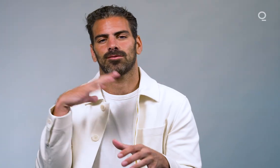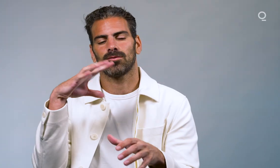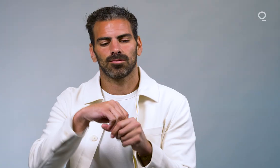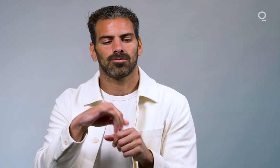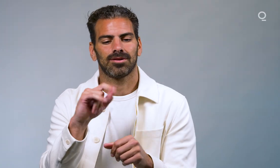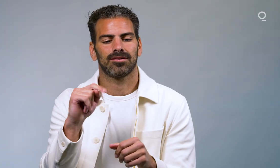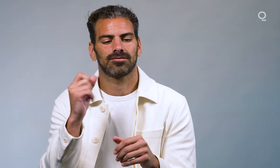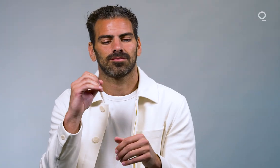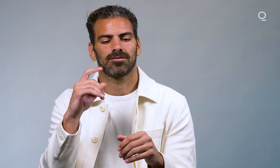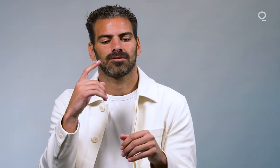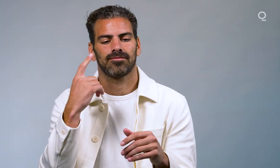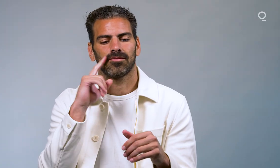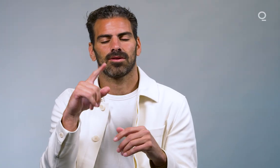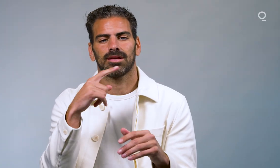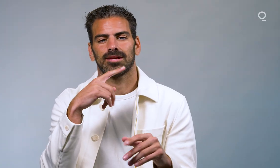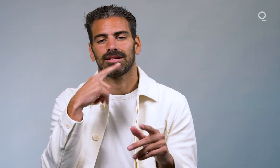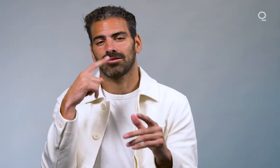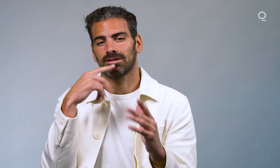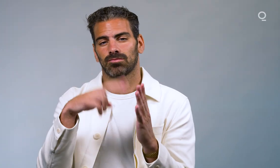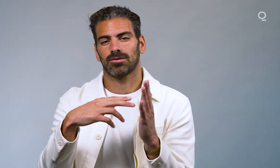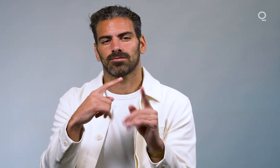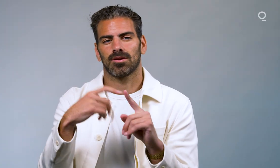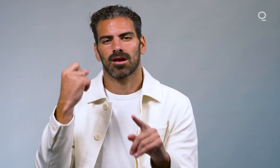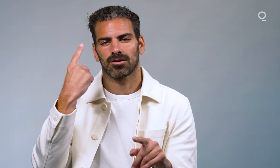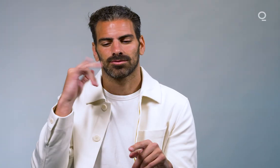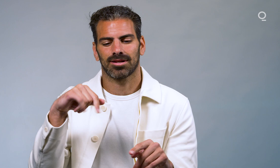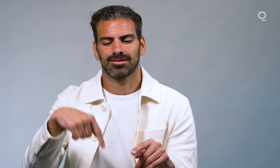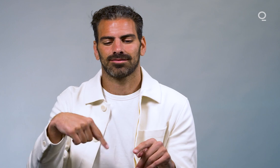I included it, I think because it's important for hearing people to read